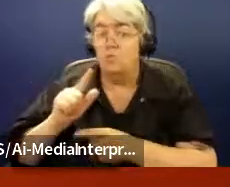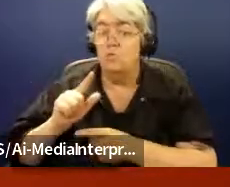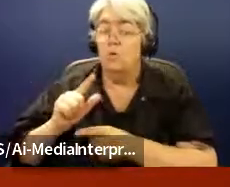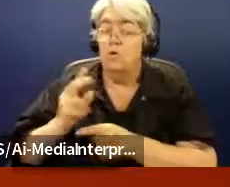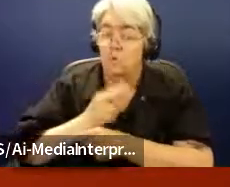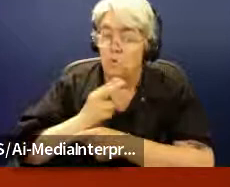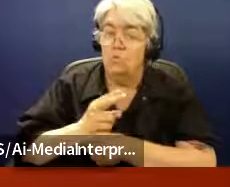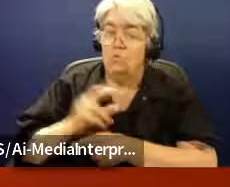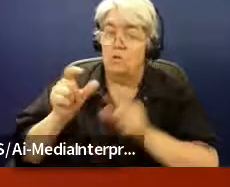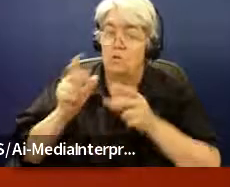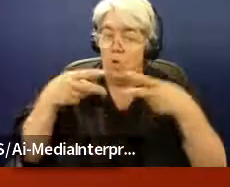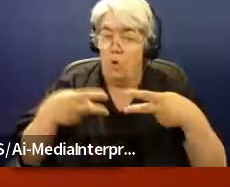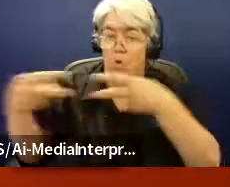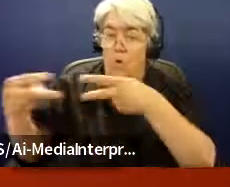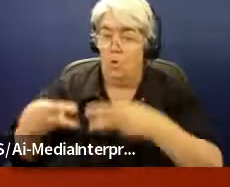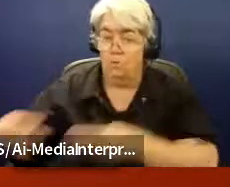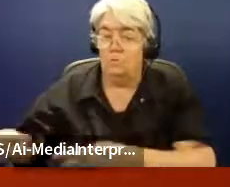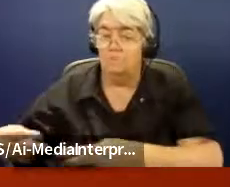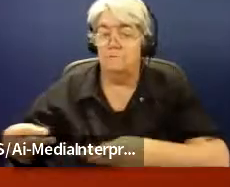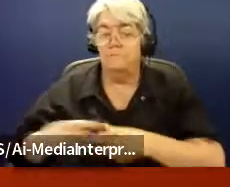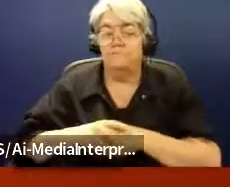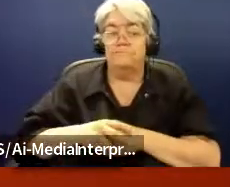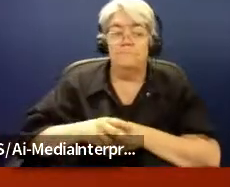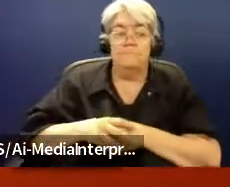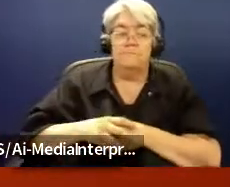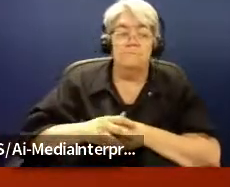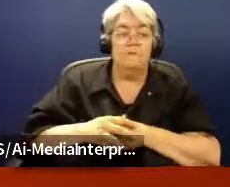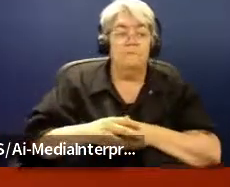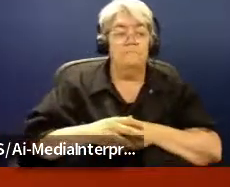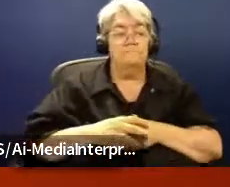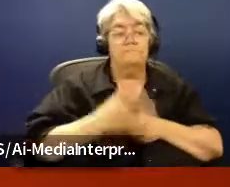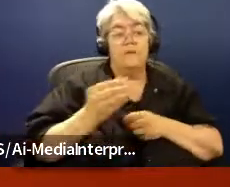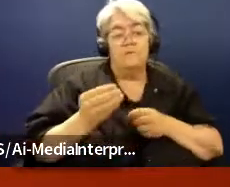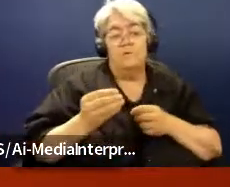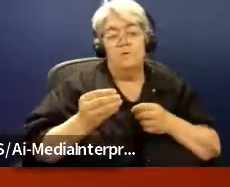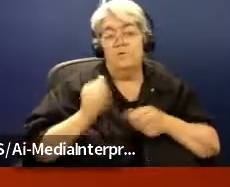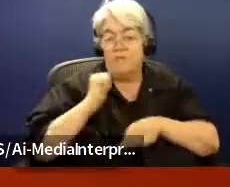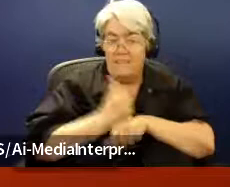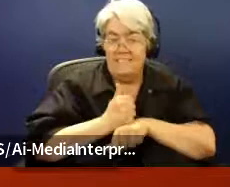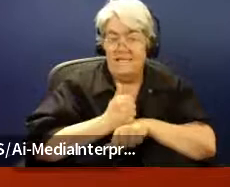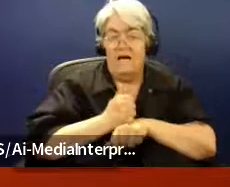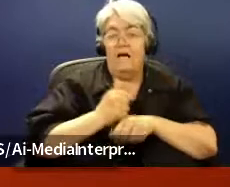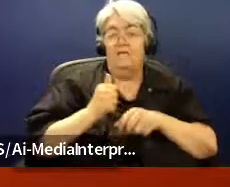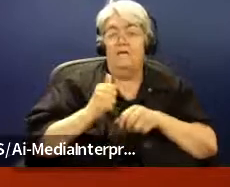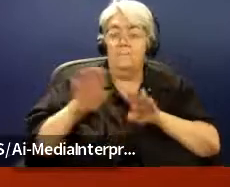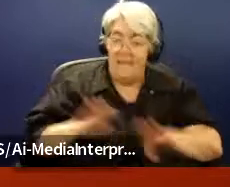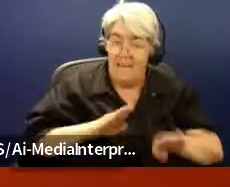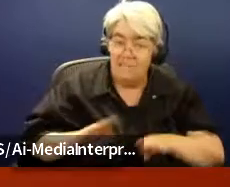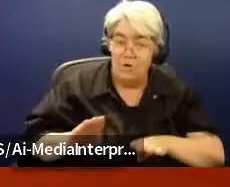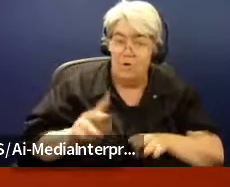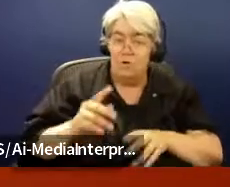So using native HTML, using native code is extreme important and when and where needed you can perhaps use (indiscernible) as well